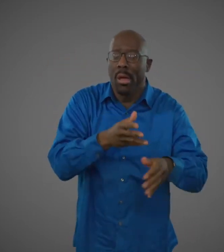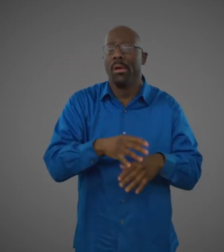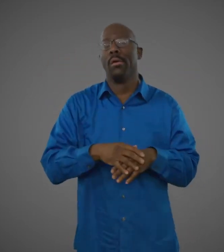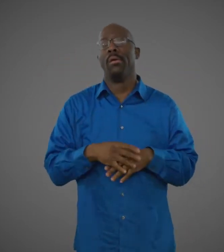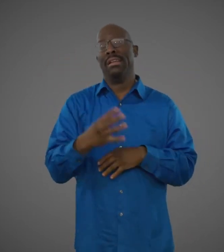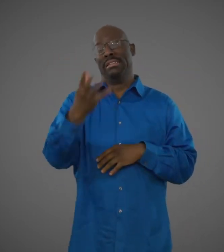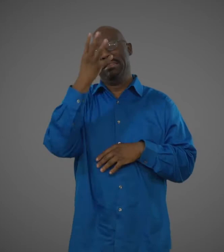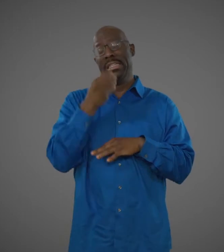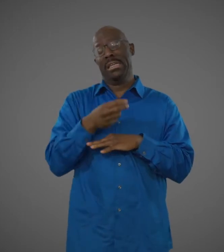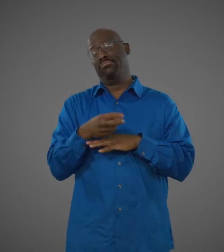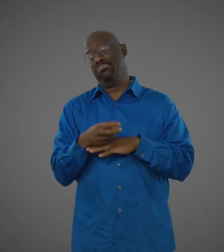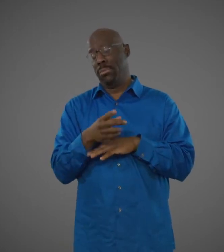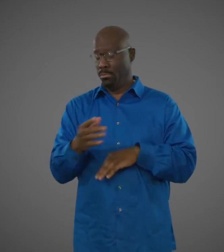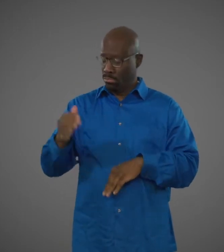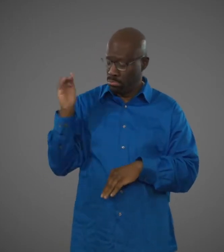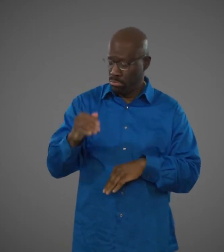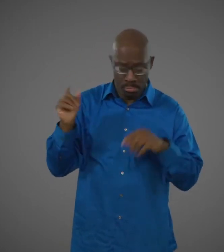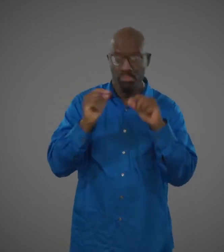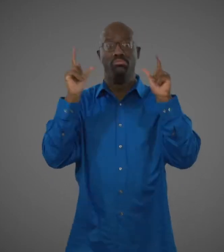and difficulty in waking up.